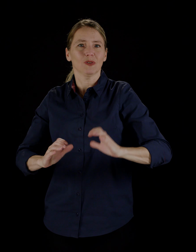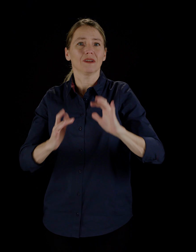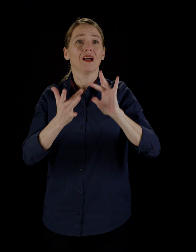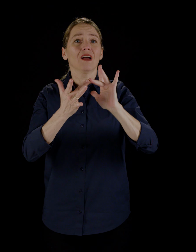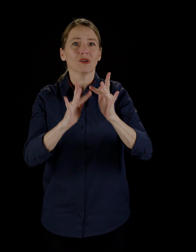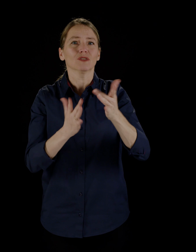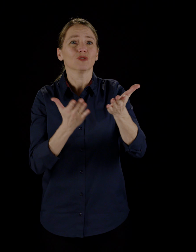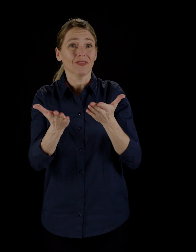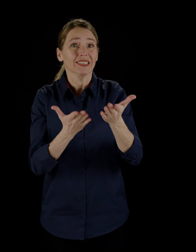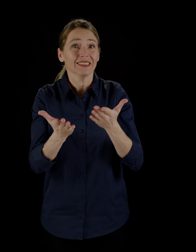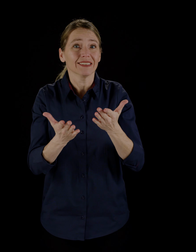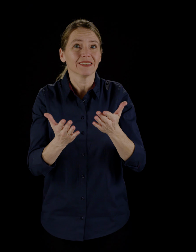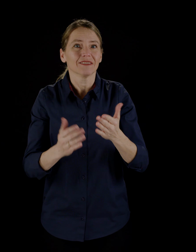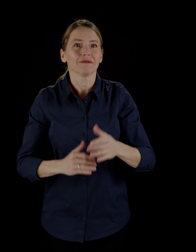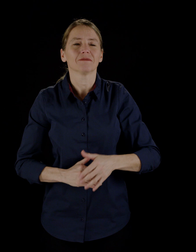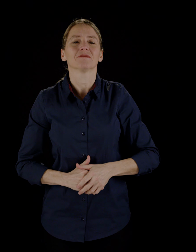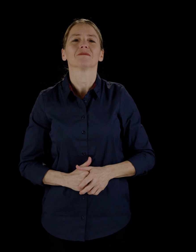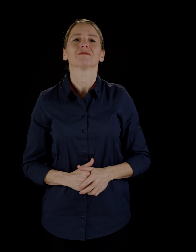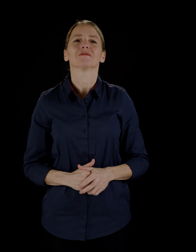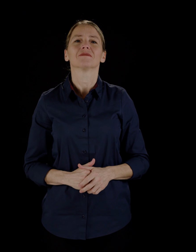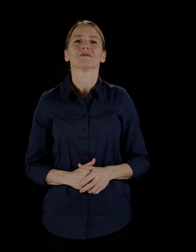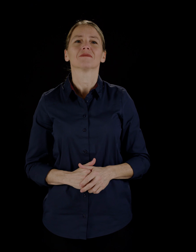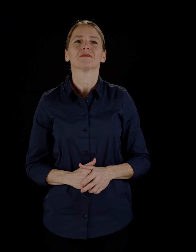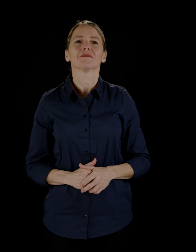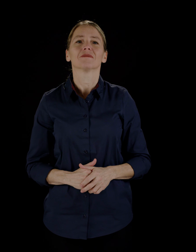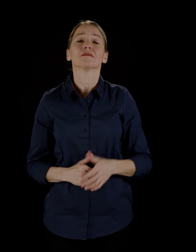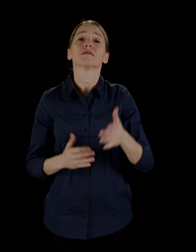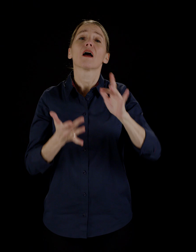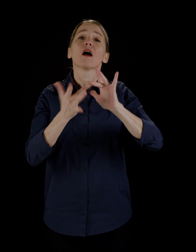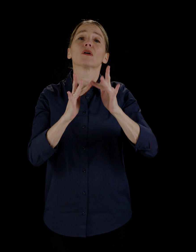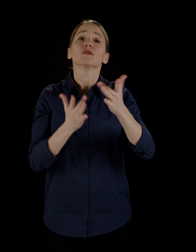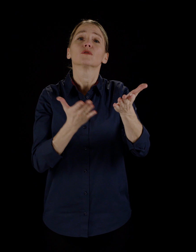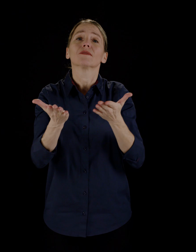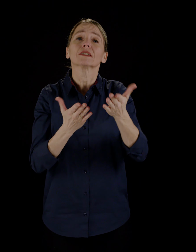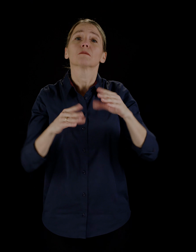Service Providers are also referred to as ISPs.